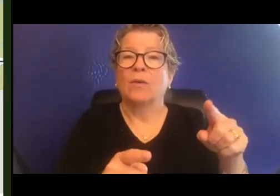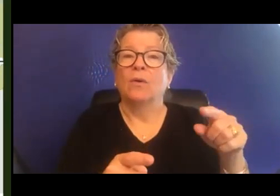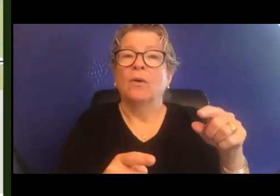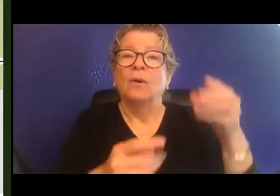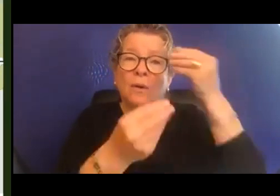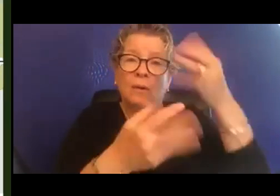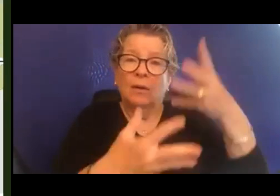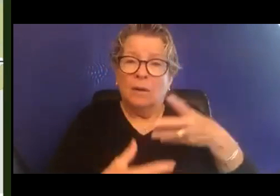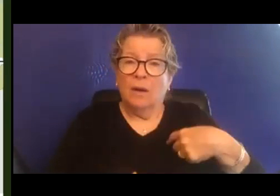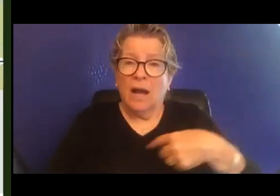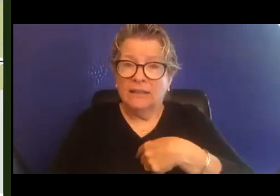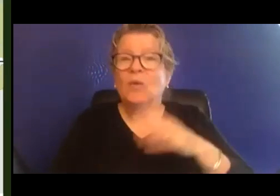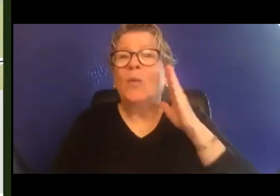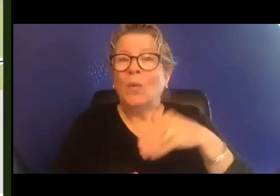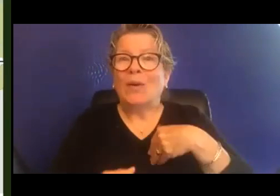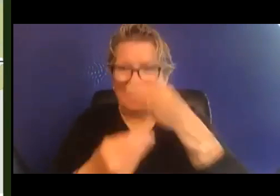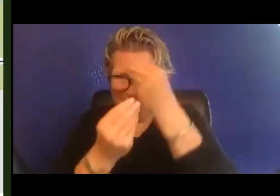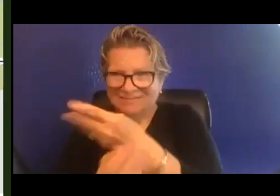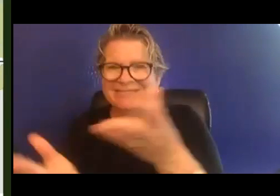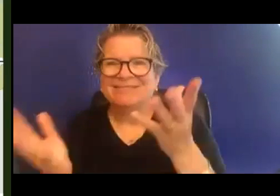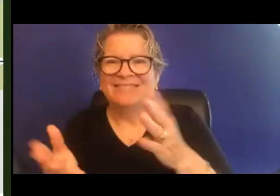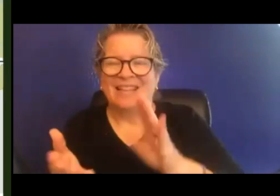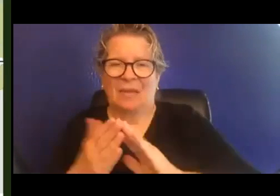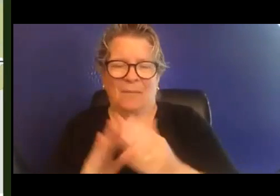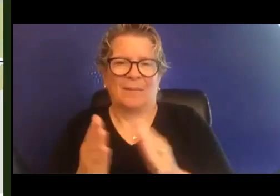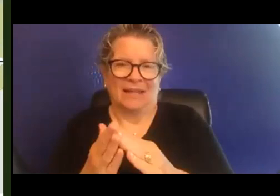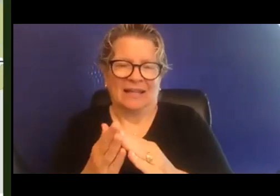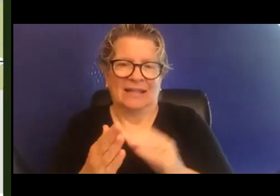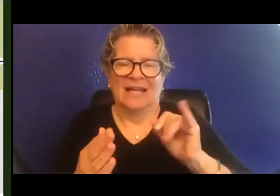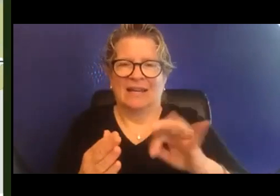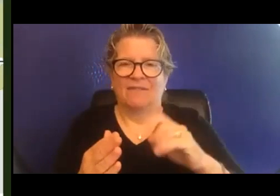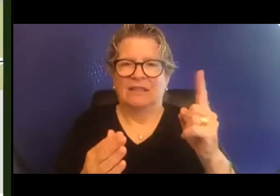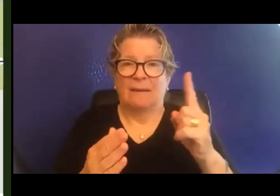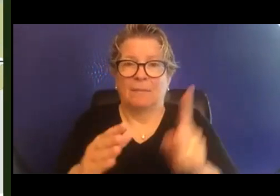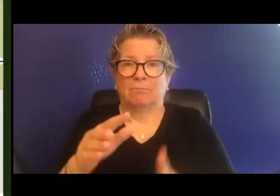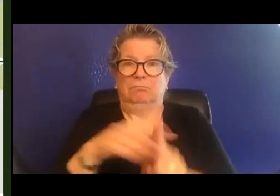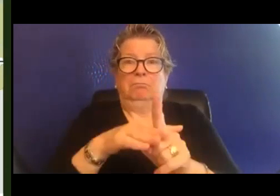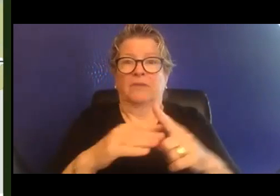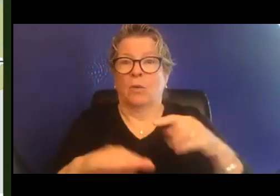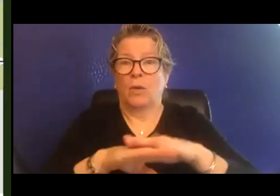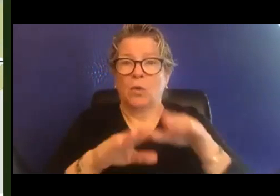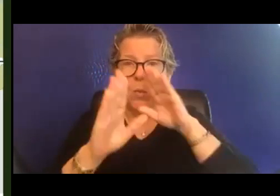on and when it's going on and provide alerts if there's anything that's unexpected that happens.